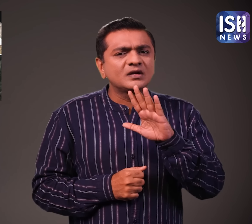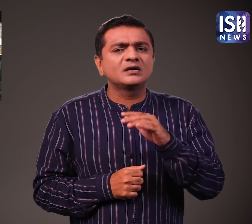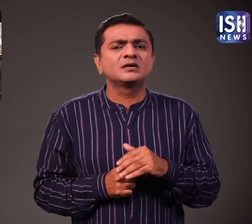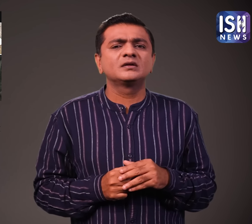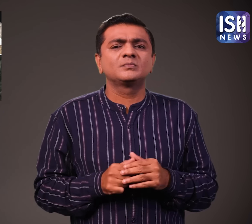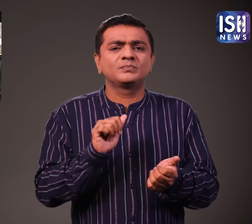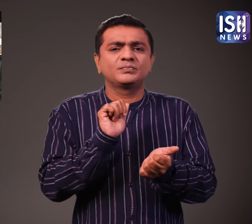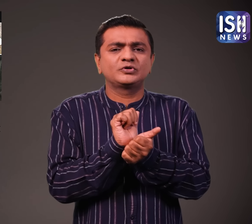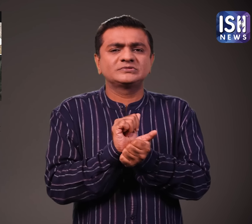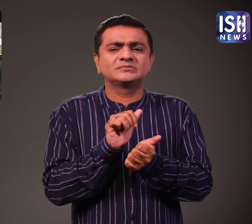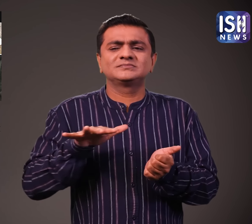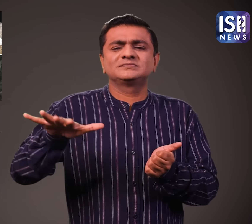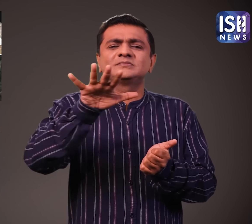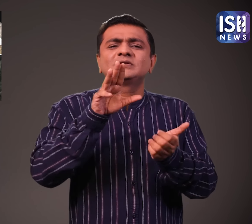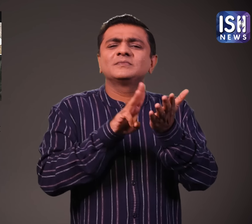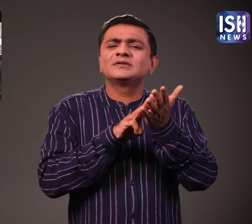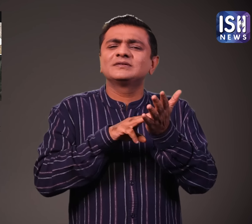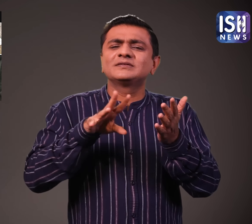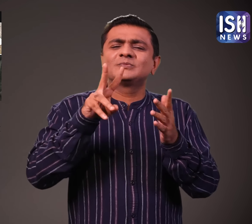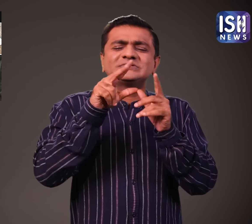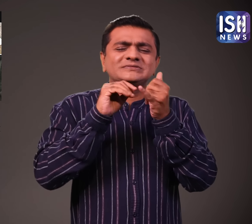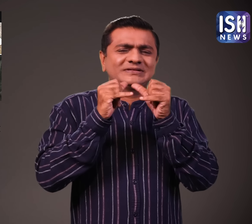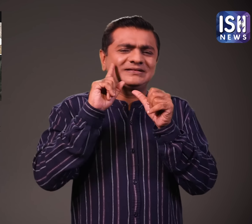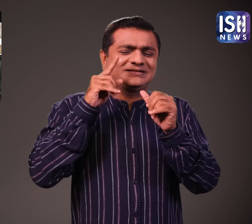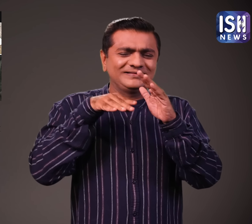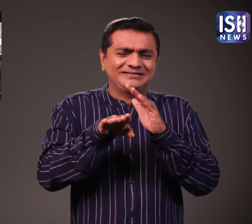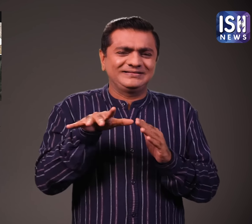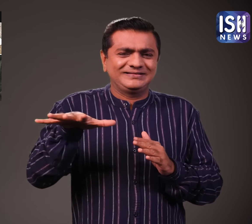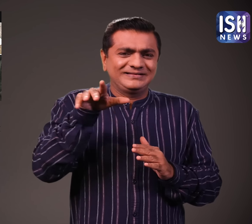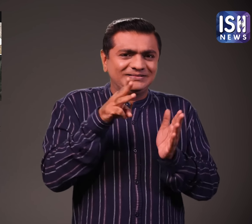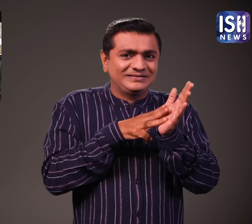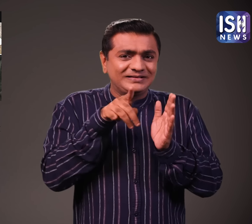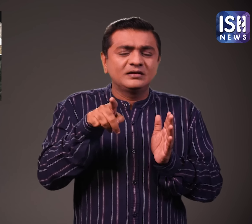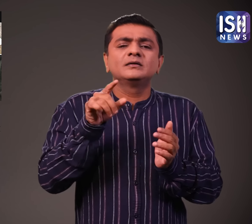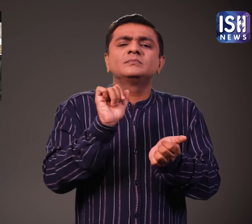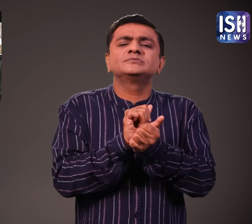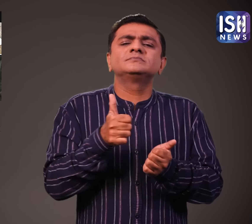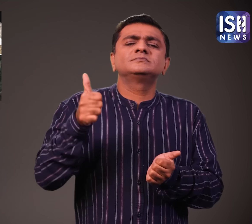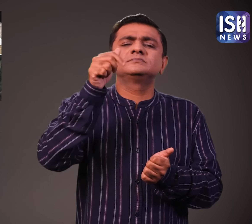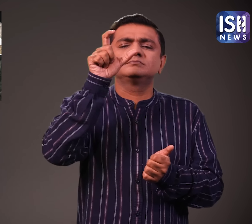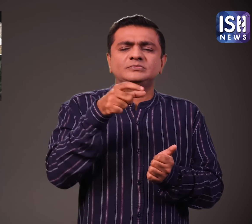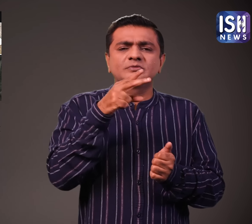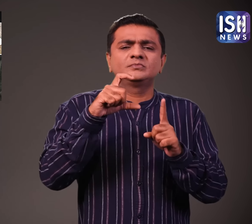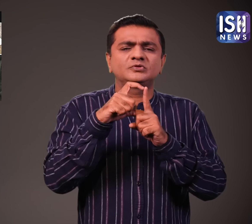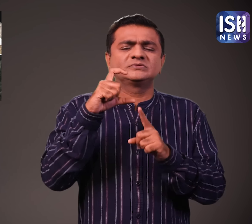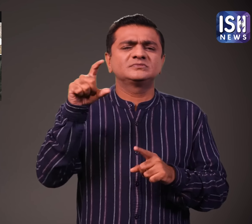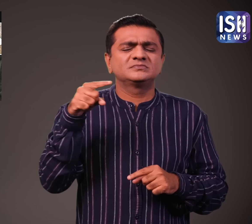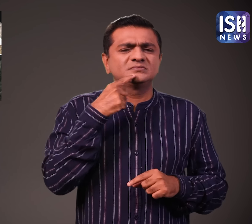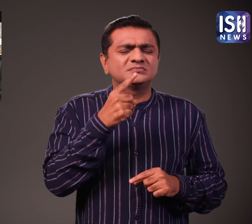Inspector Durga Chaudhary of the Manikpur police station